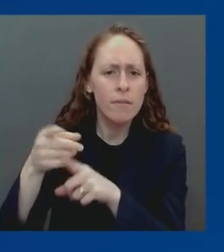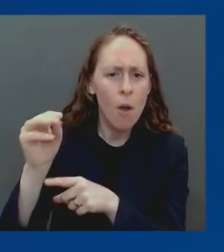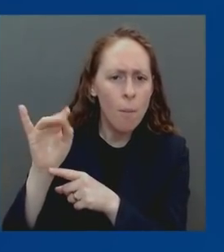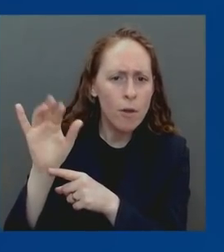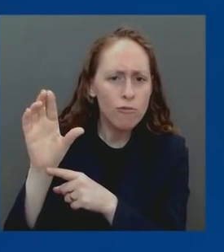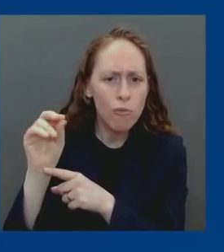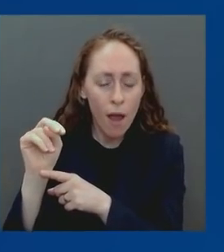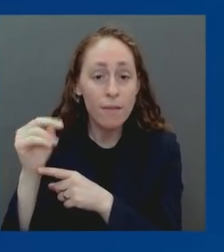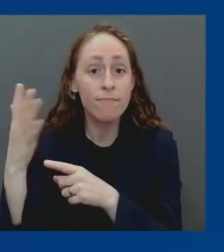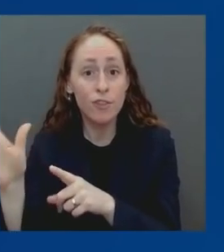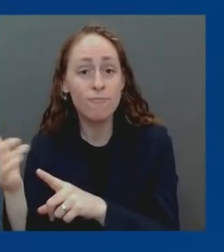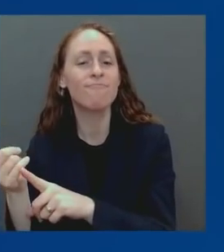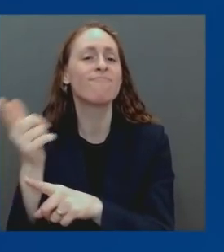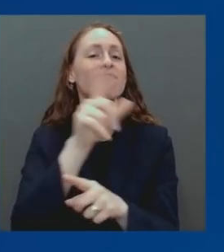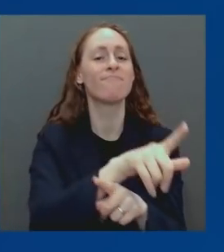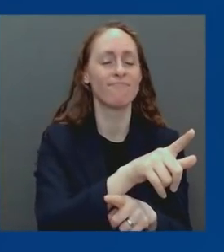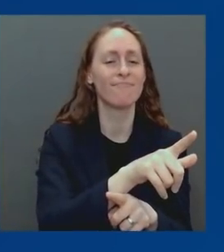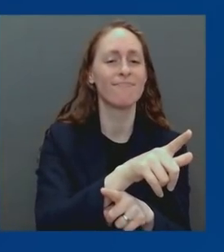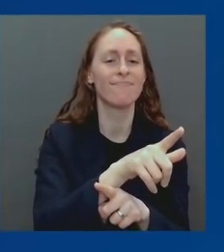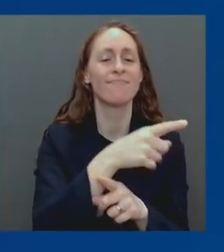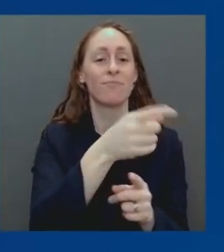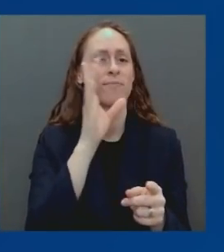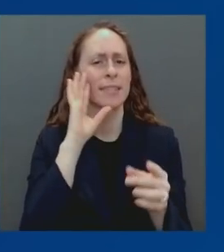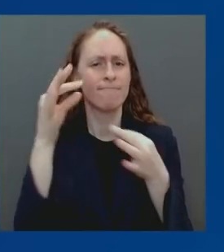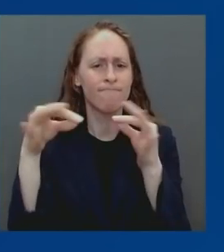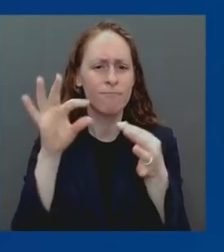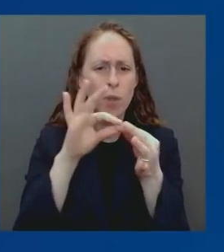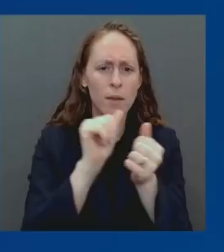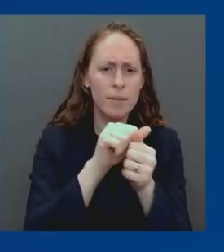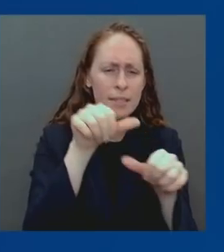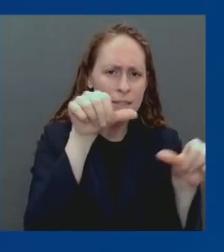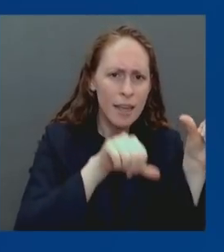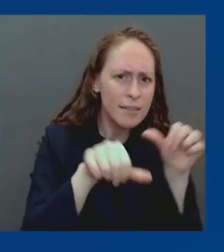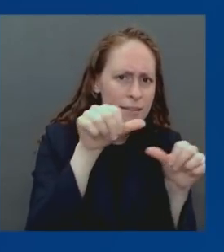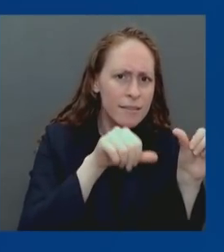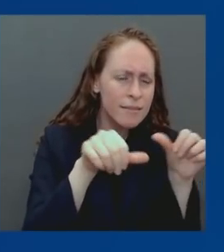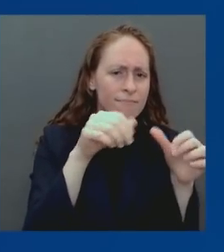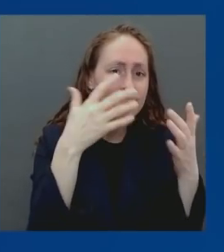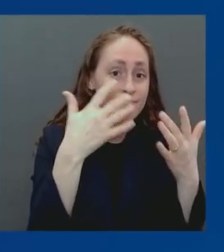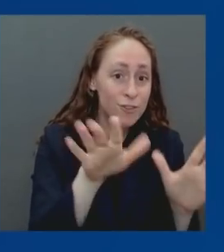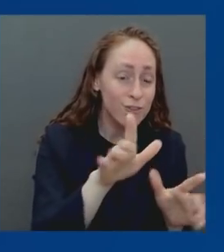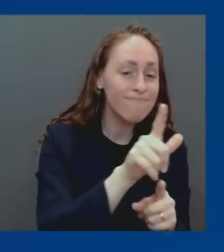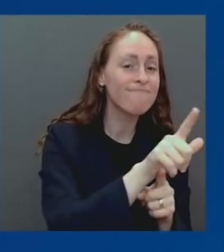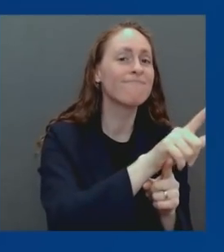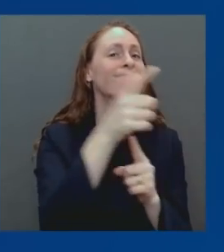application for kids under the age of five. And then I'll cover operational planning